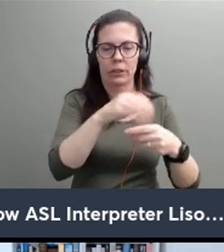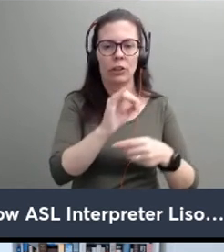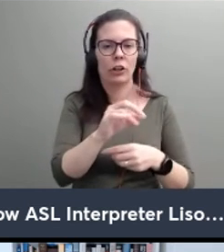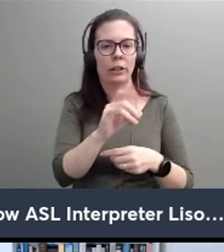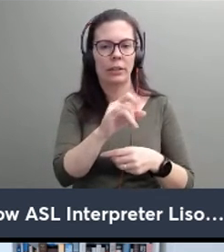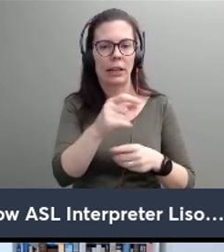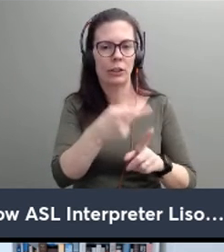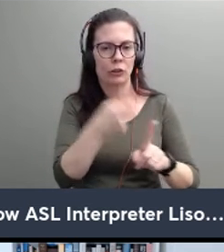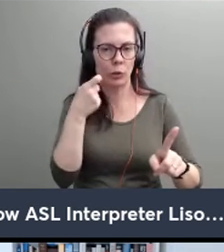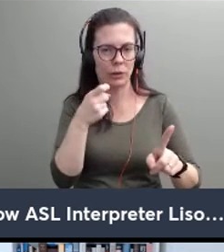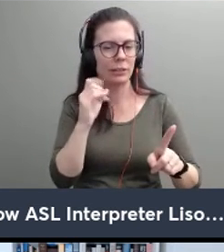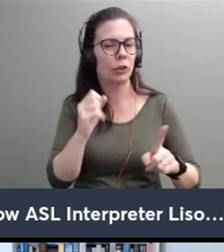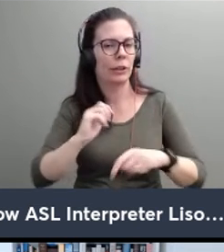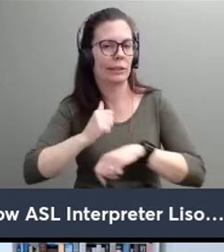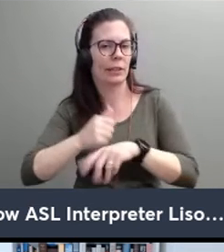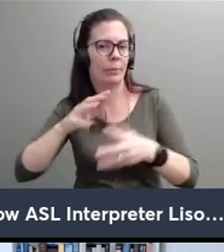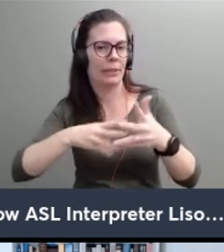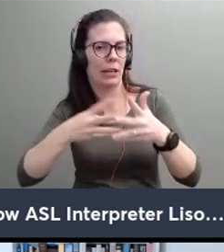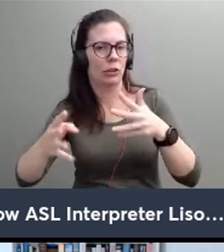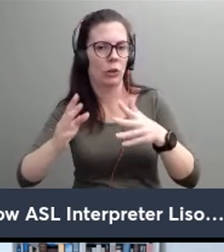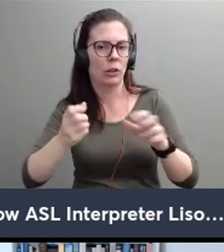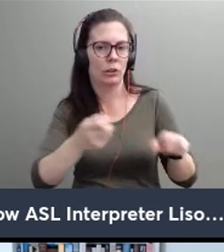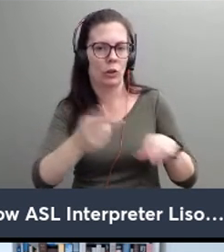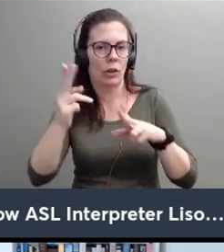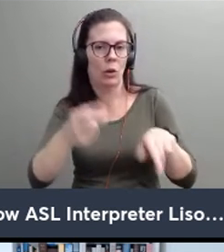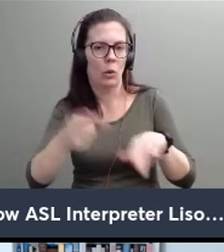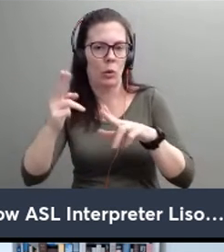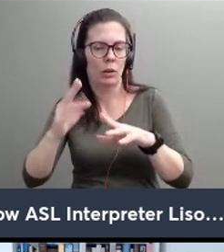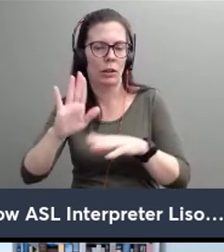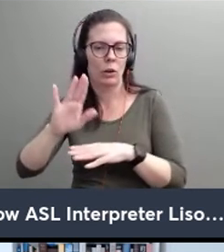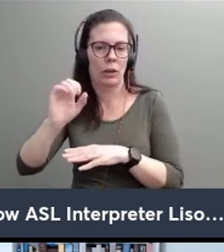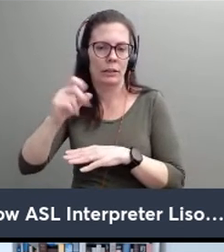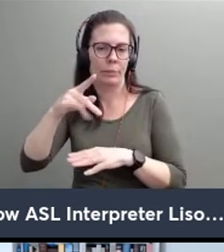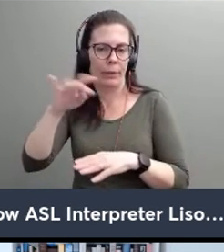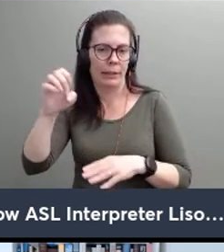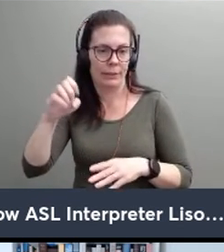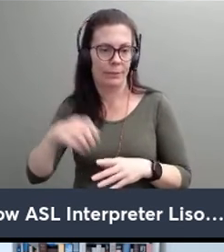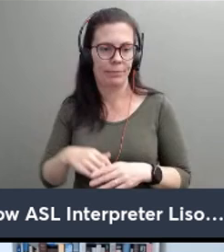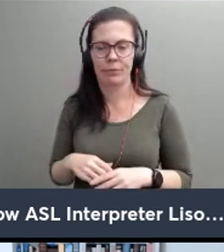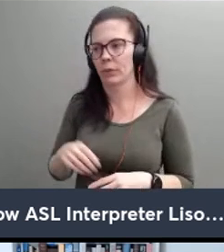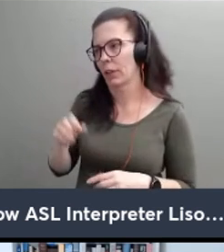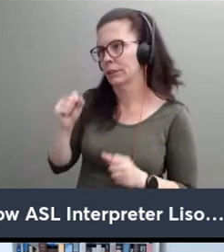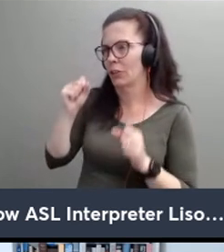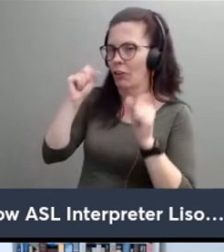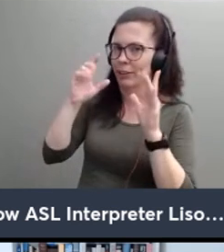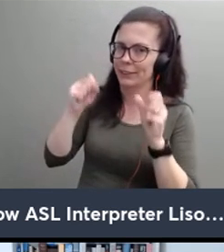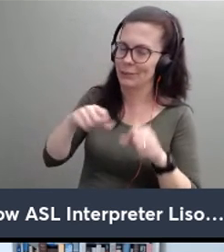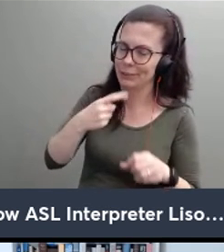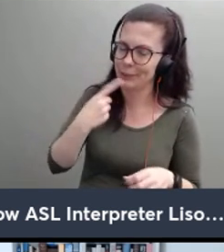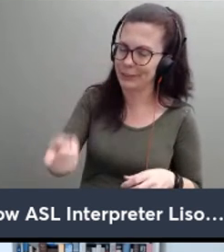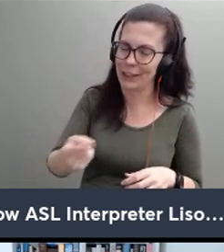to start loading that into your SPICE. That's awesome. And can I just say, I love the acronym.